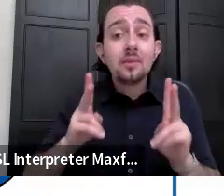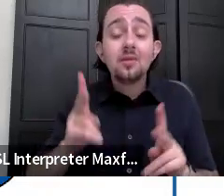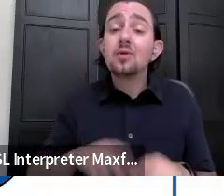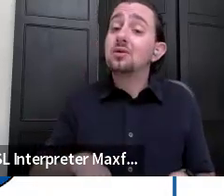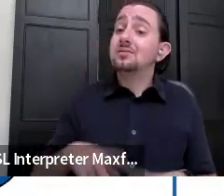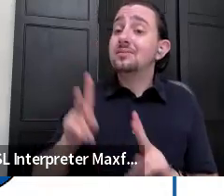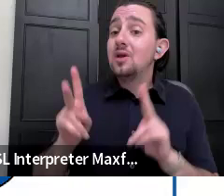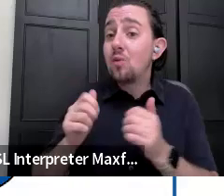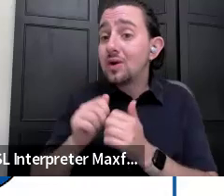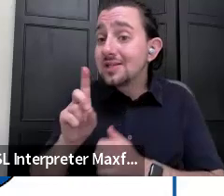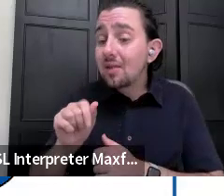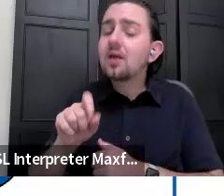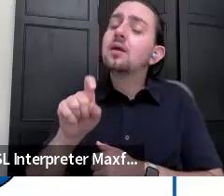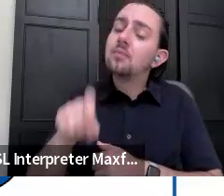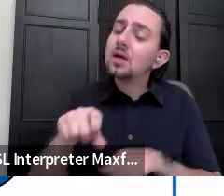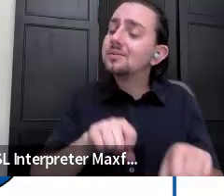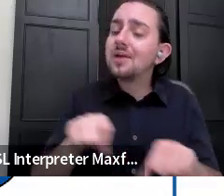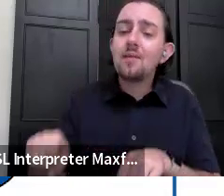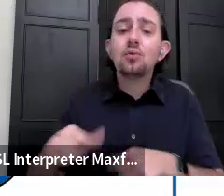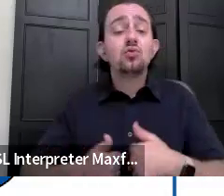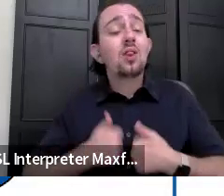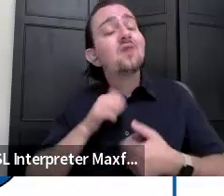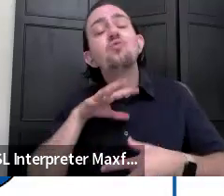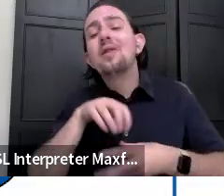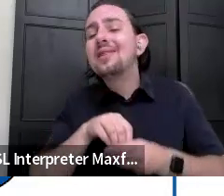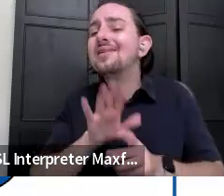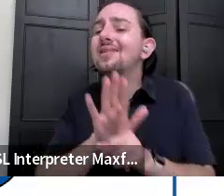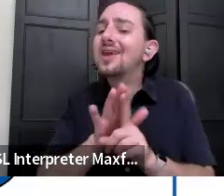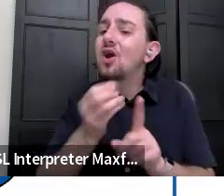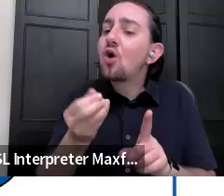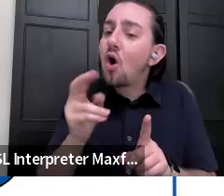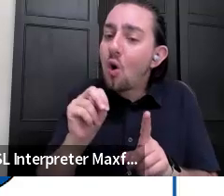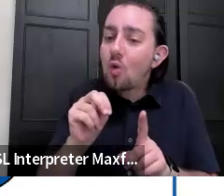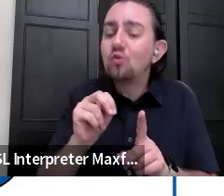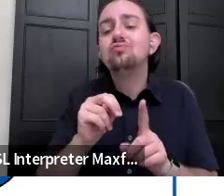to access the services and supports they need. Whether that might be dependent care or accessible